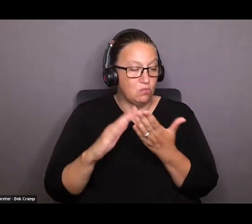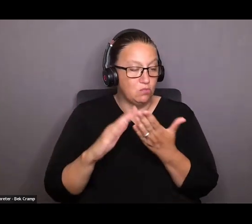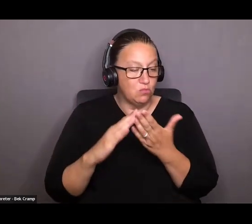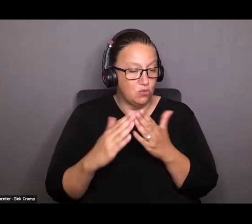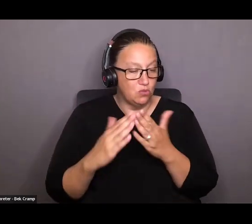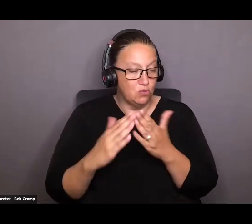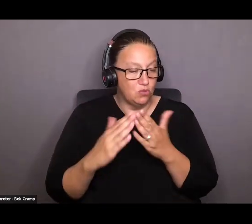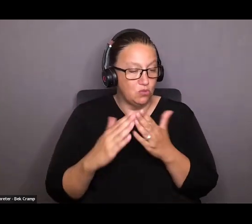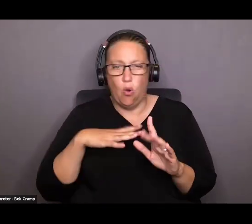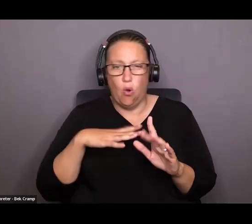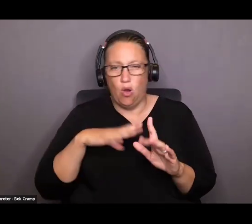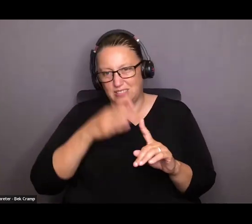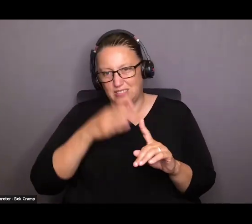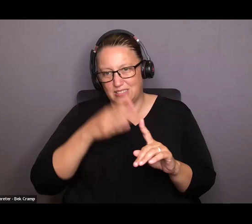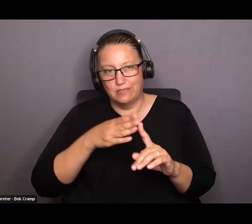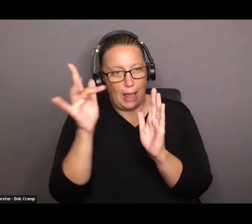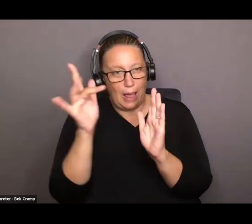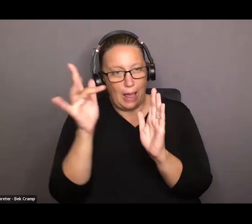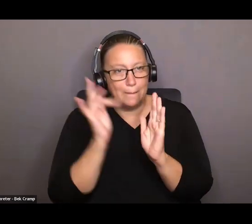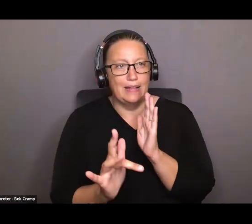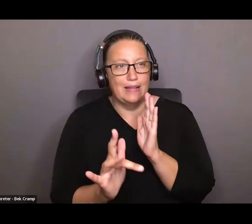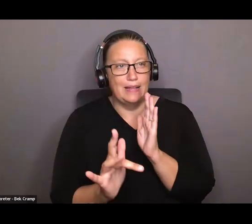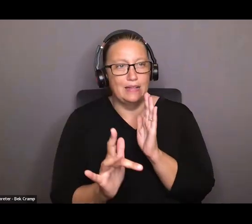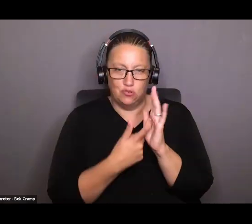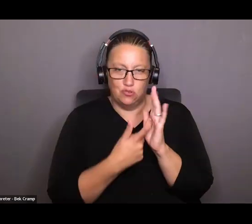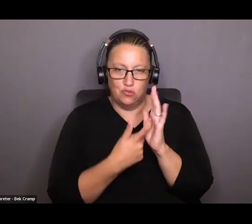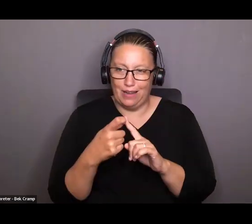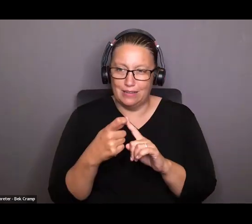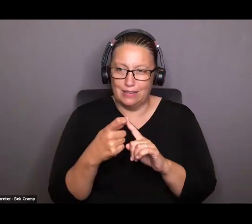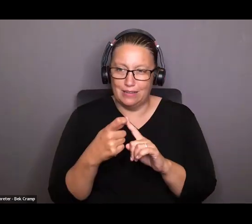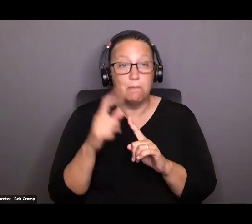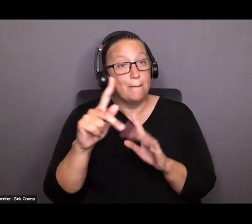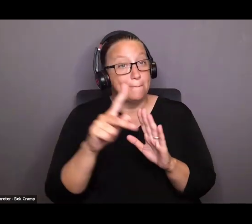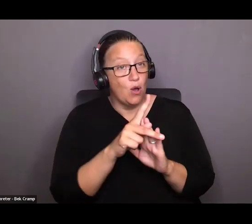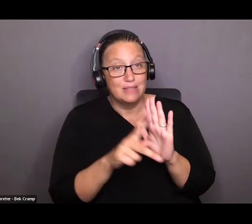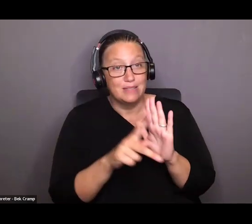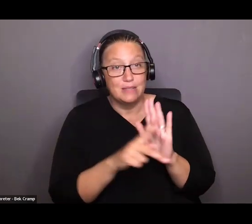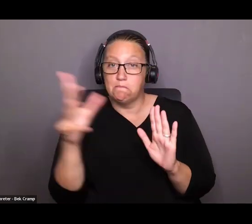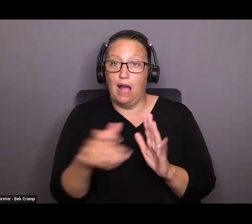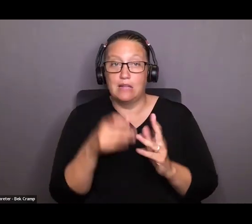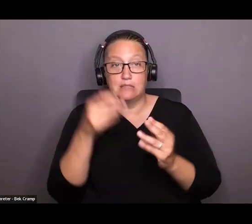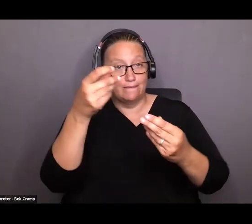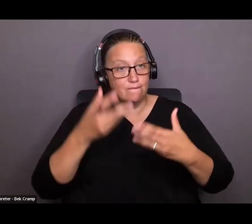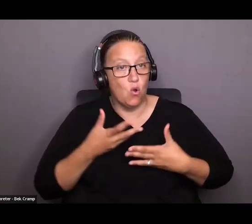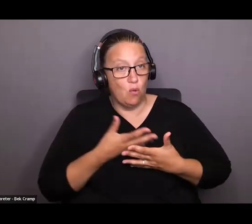practices are informed by lived experience and the latest evidence? So what are the